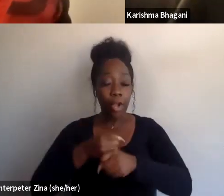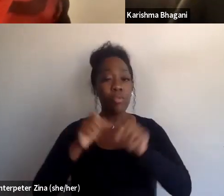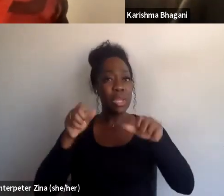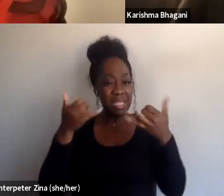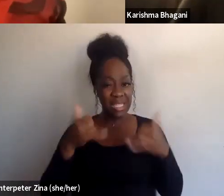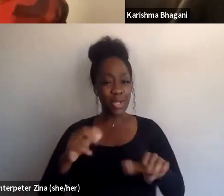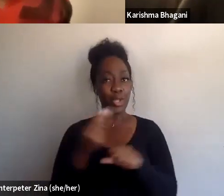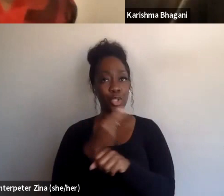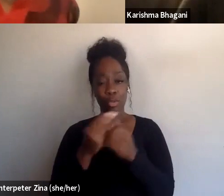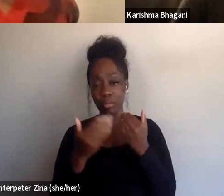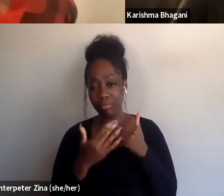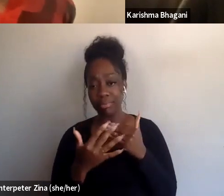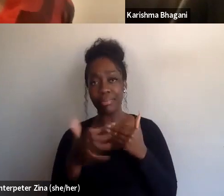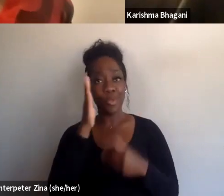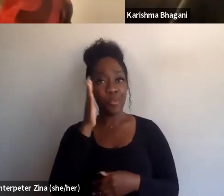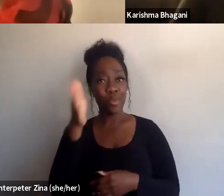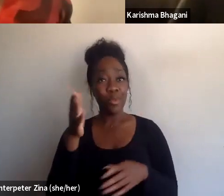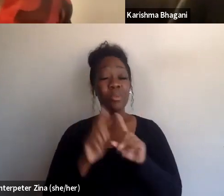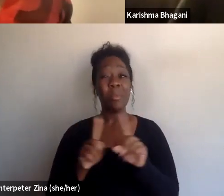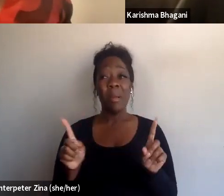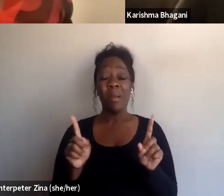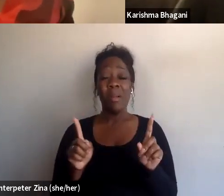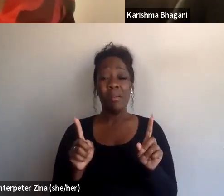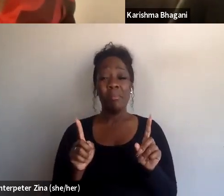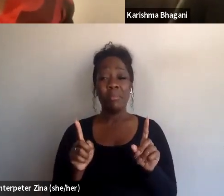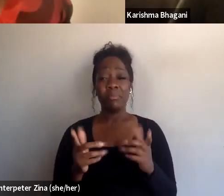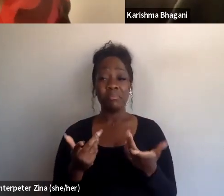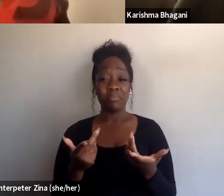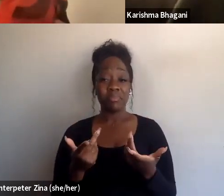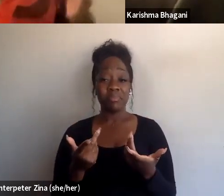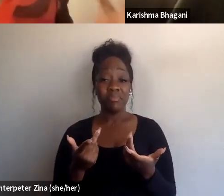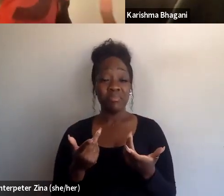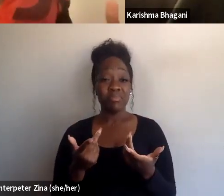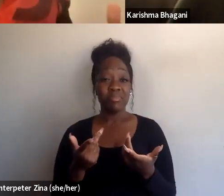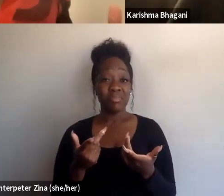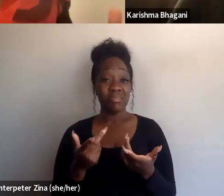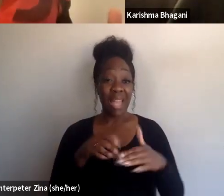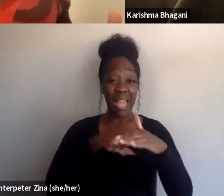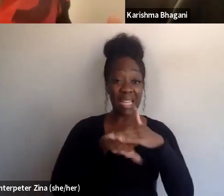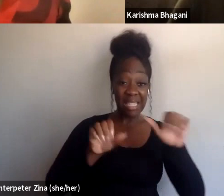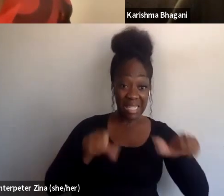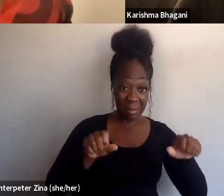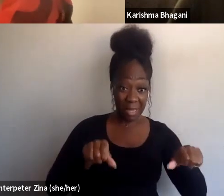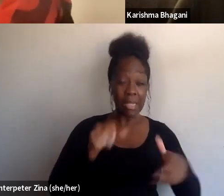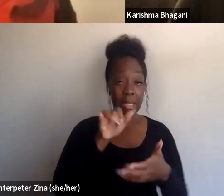But there definitely is a problem with accessibility if we just focus, you know.